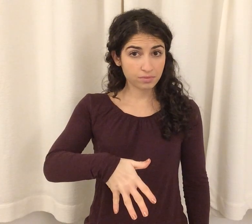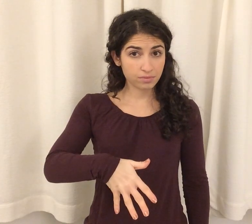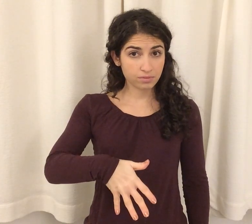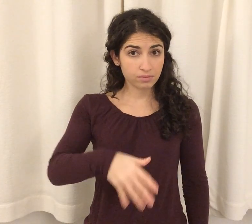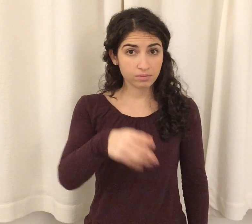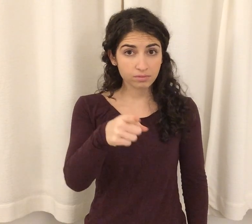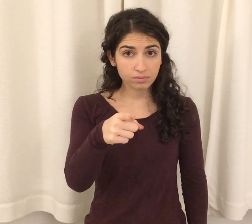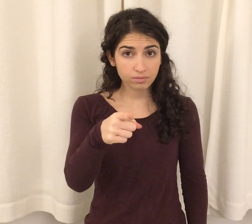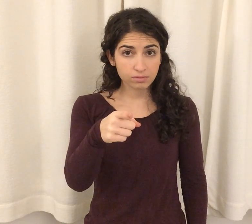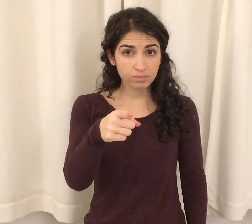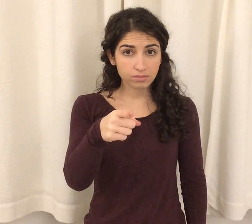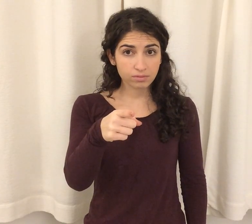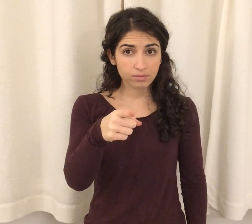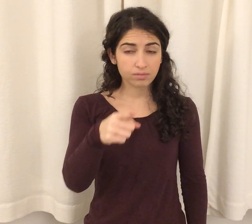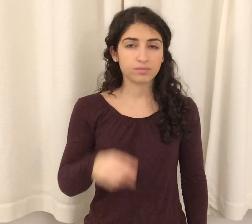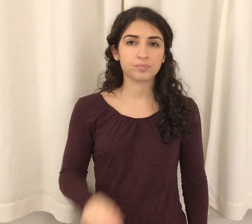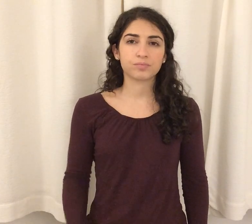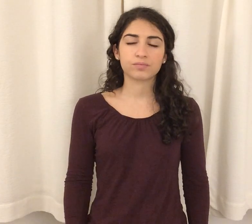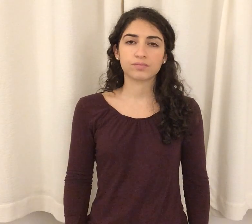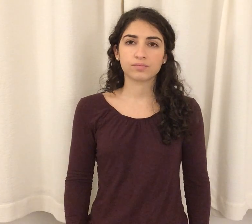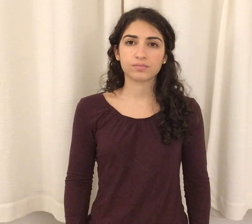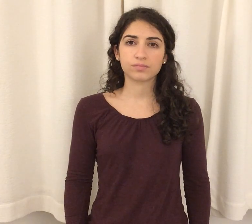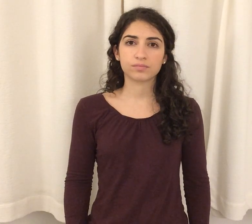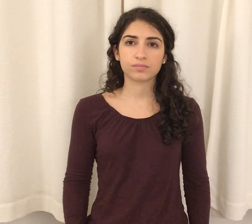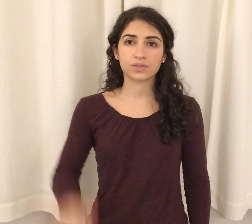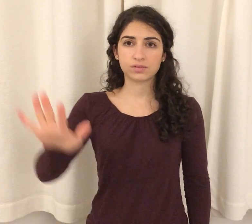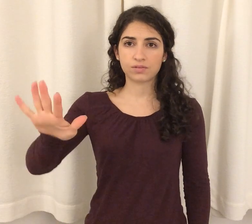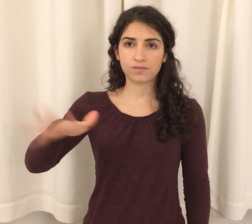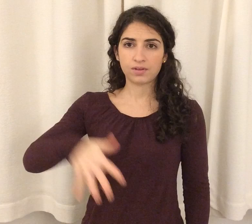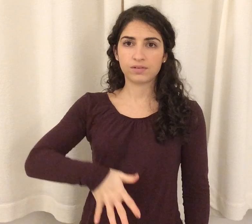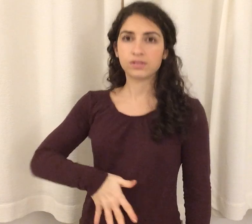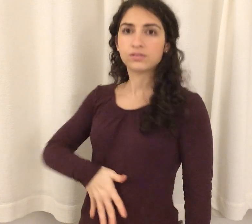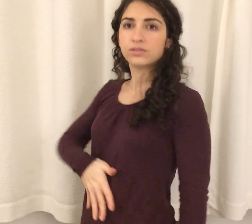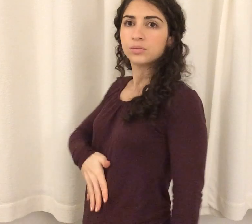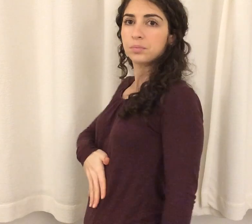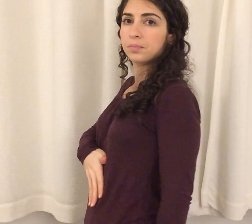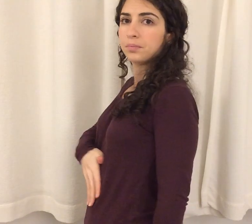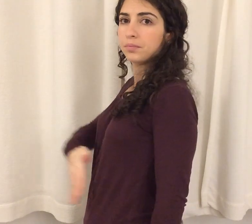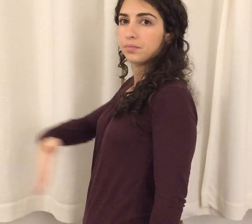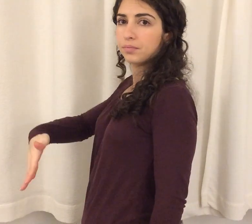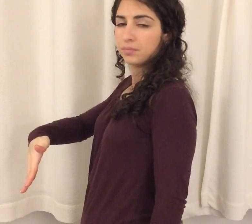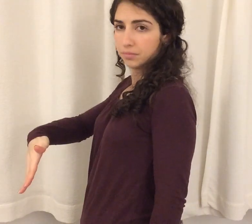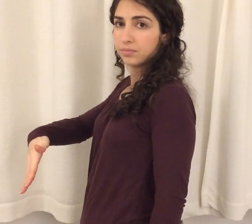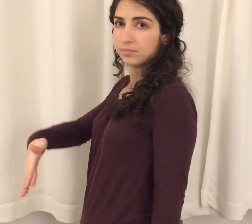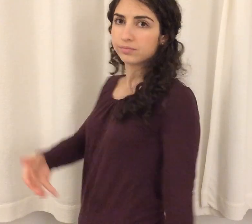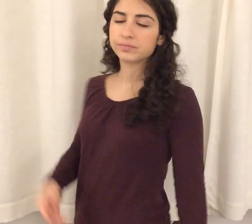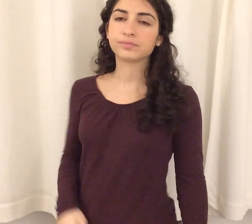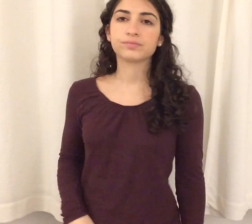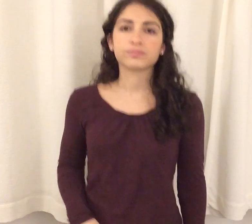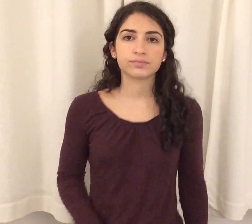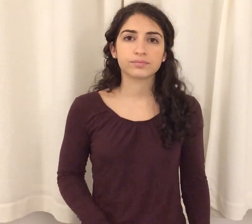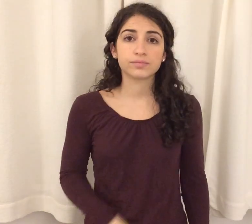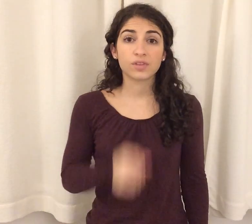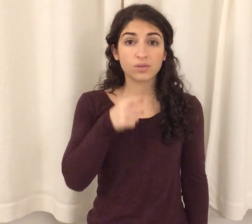"Are you pregnant?" That's "PREGNANT".